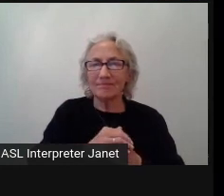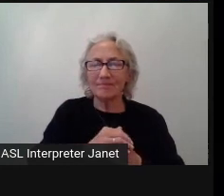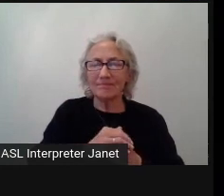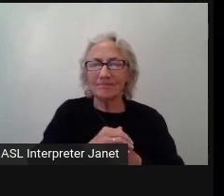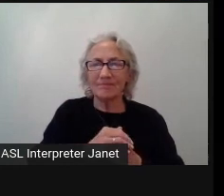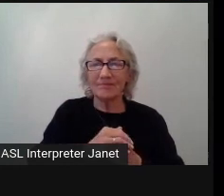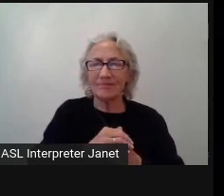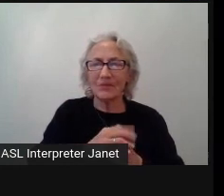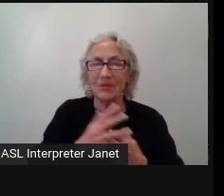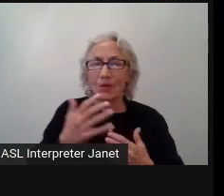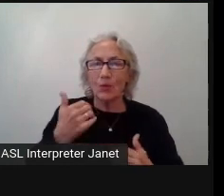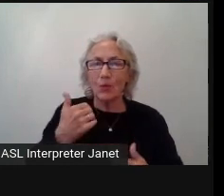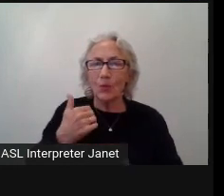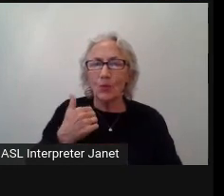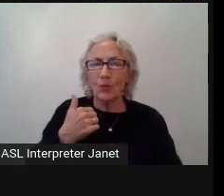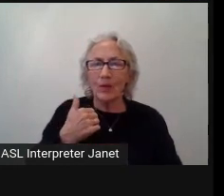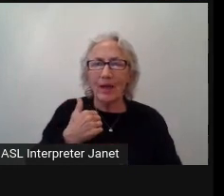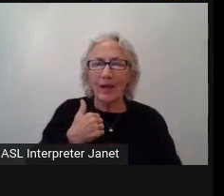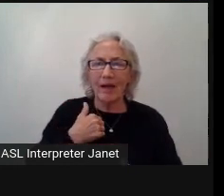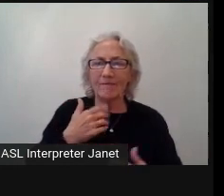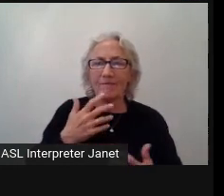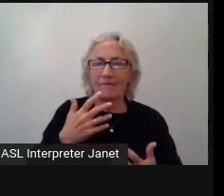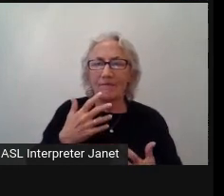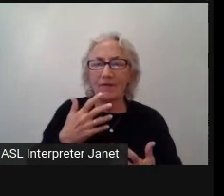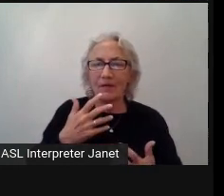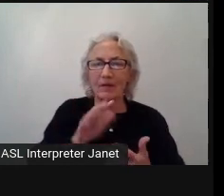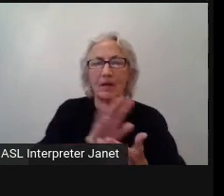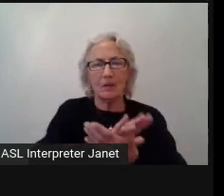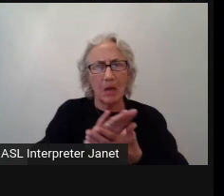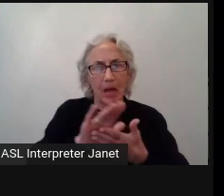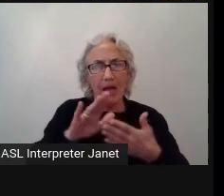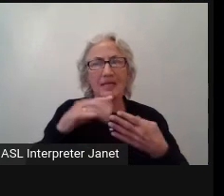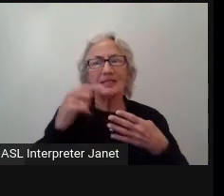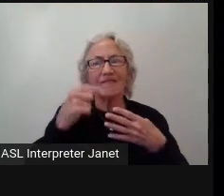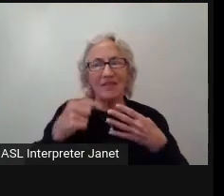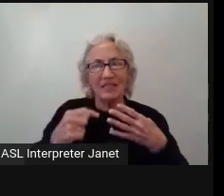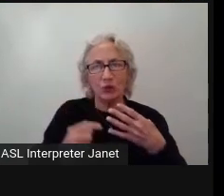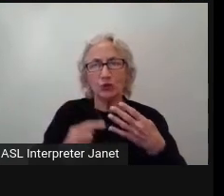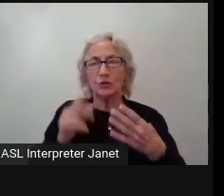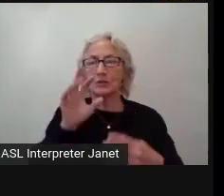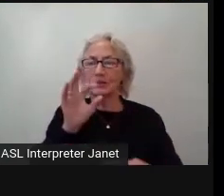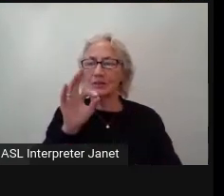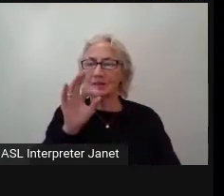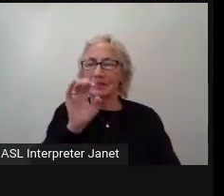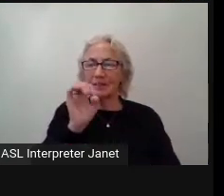We have added some nice features to make it more accessible.